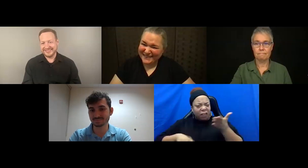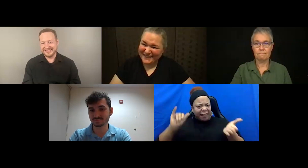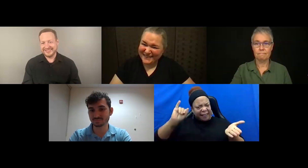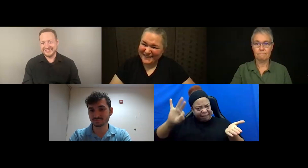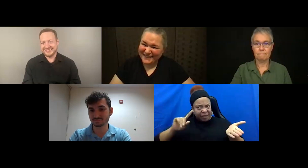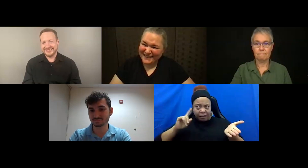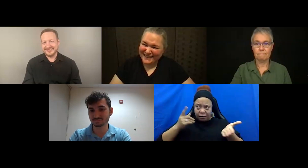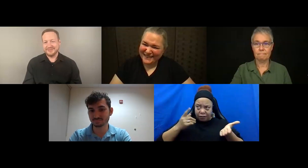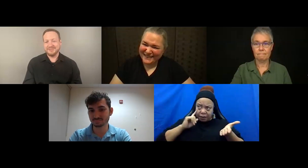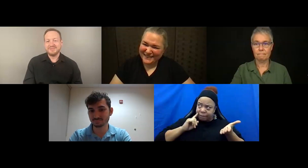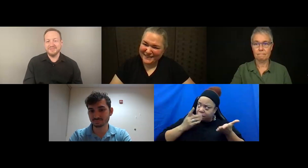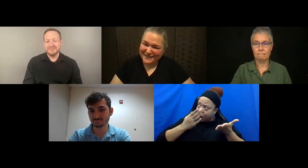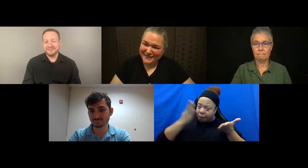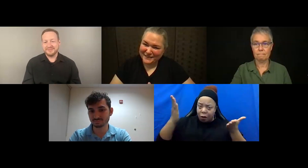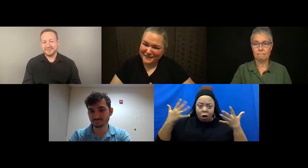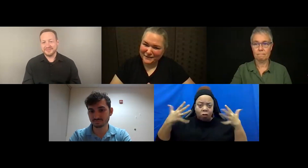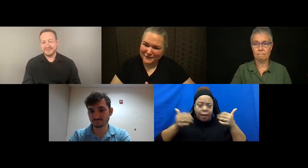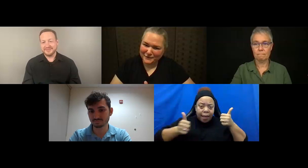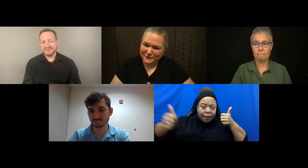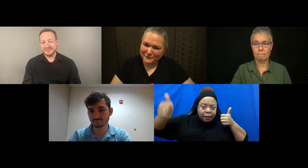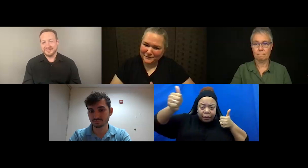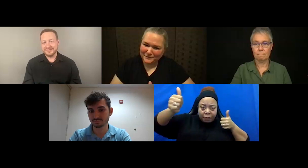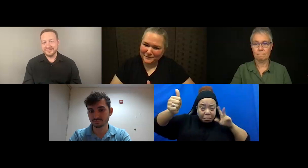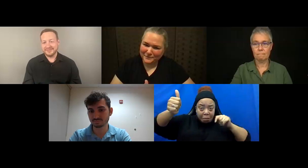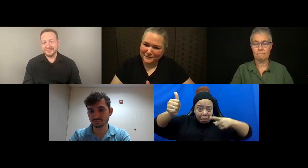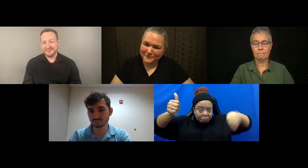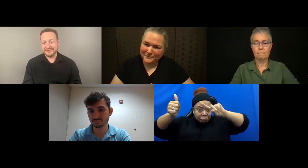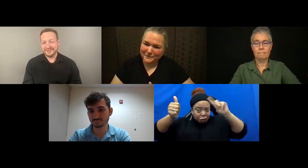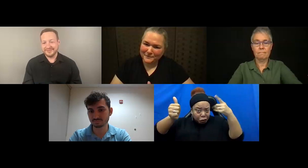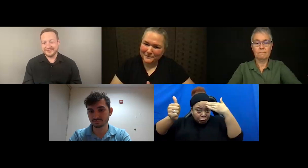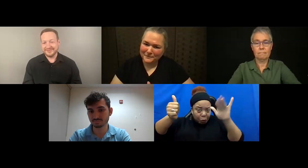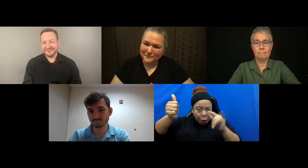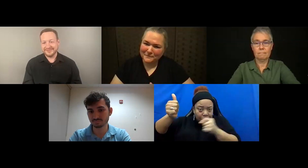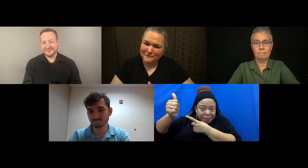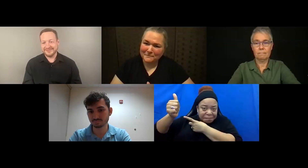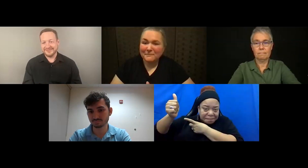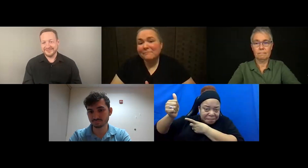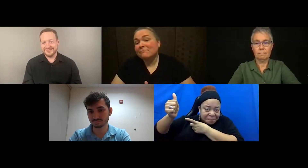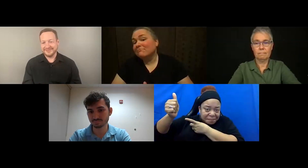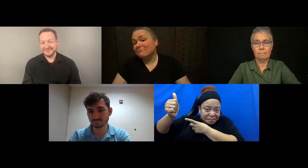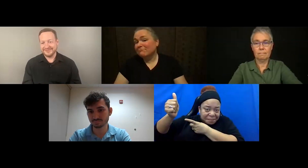Talking about 'catching up with the h/Hearing.' That's ironic! Because I think the Deaf are already ahead,